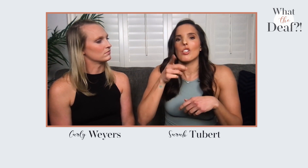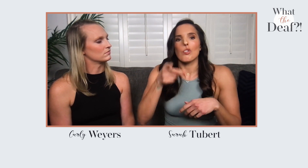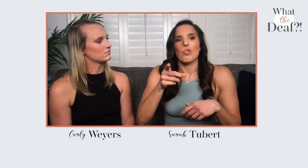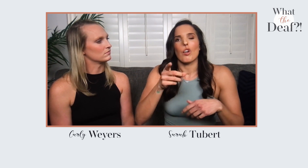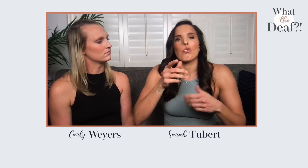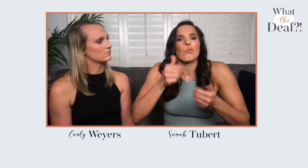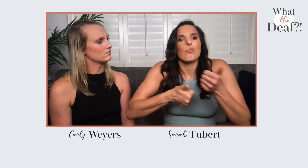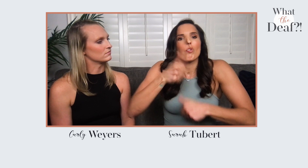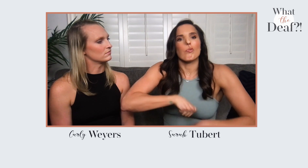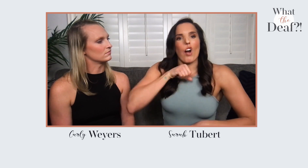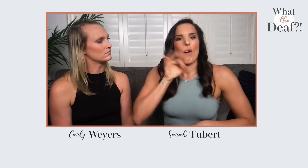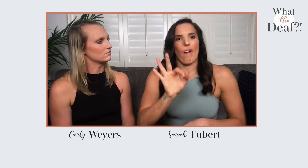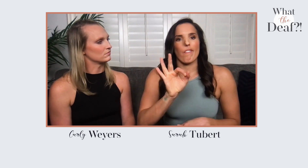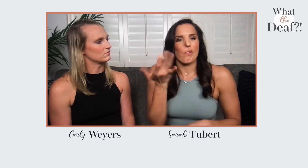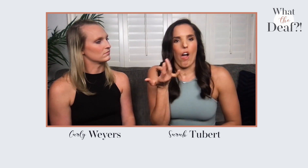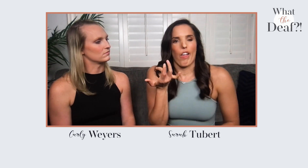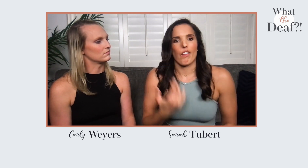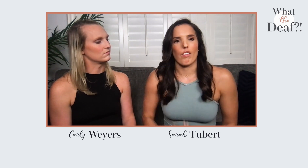Which character are you the most proud of and why?